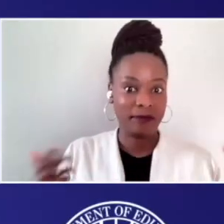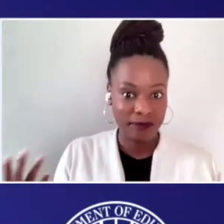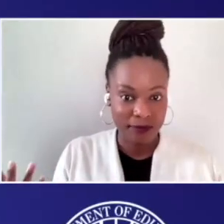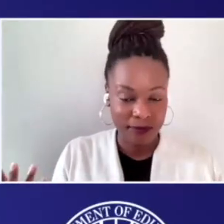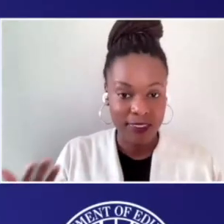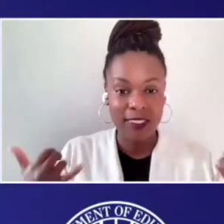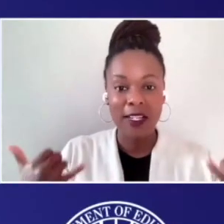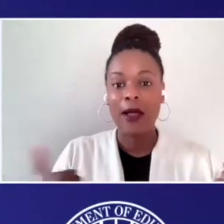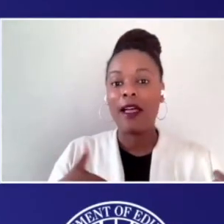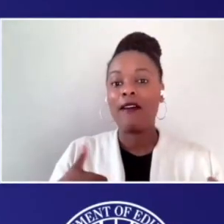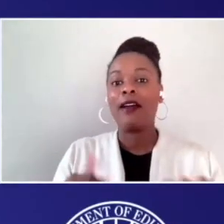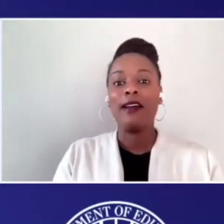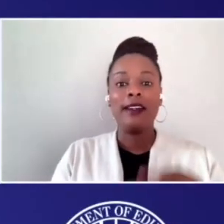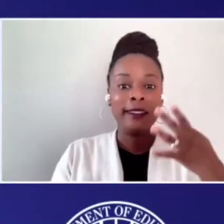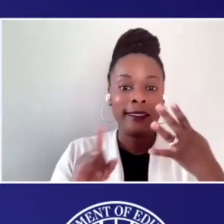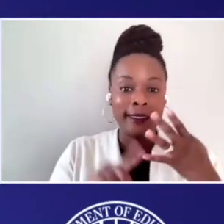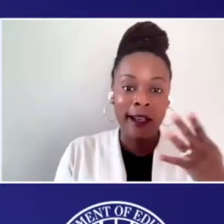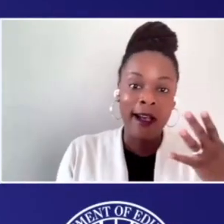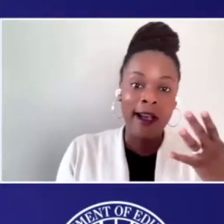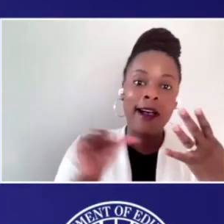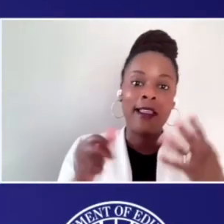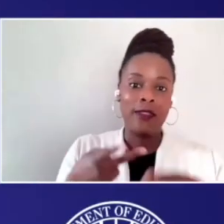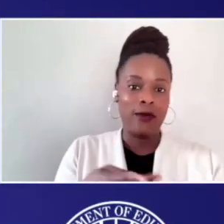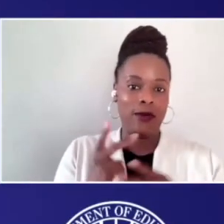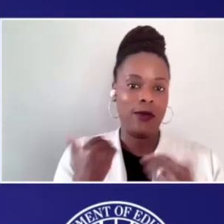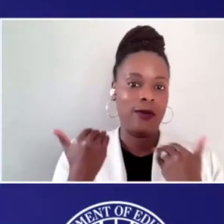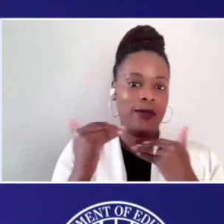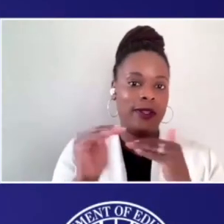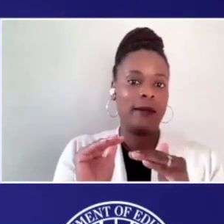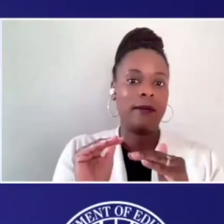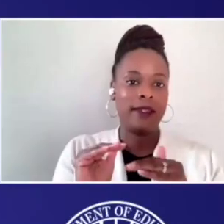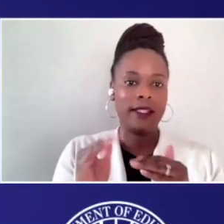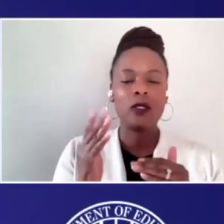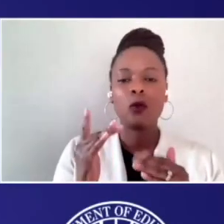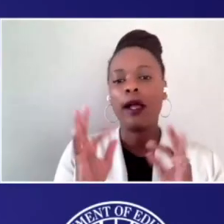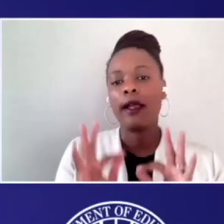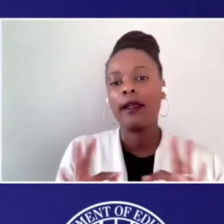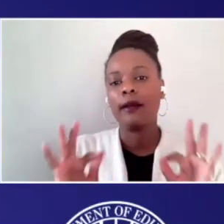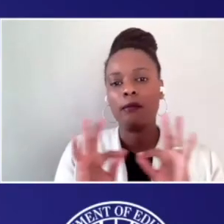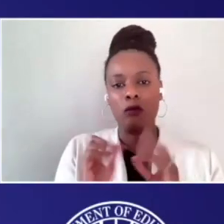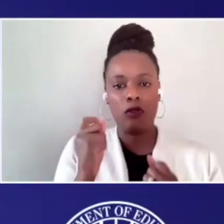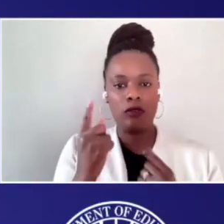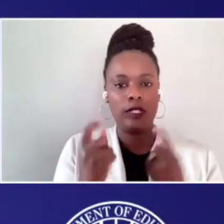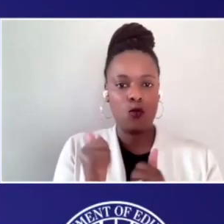limit. And all the better reason that we simply make sure we understand what loan limits we're talking about.